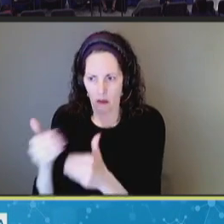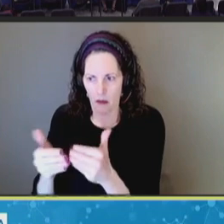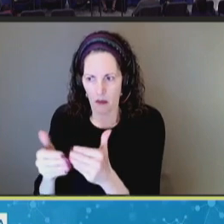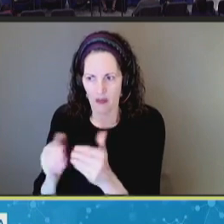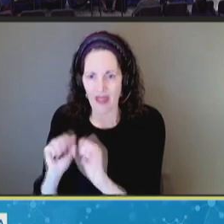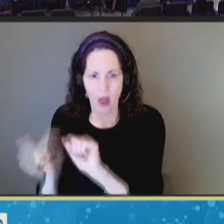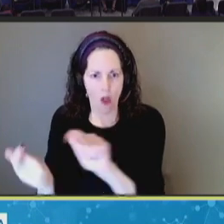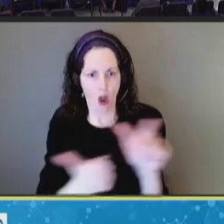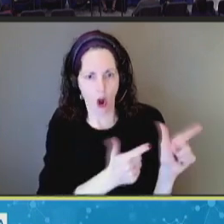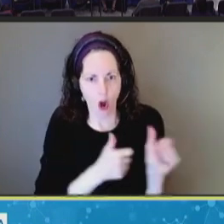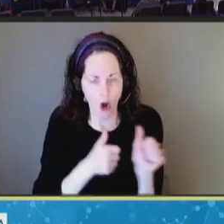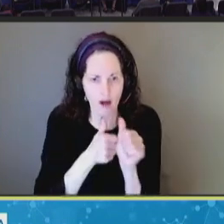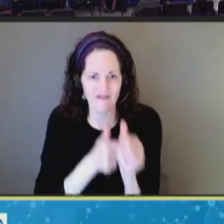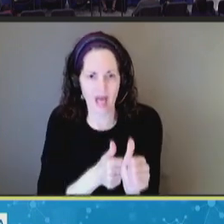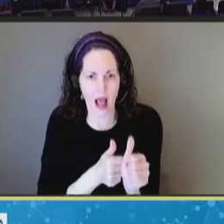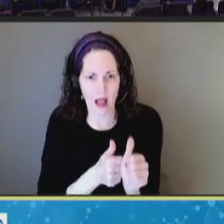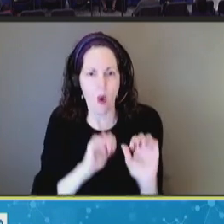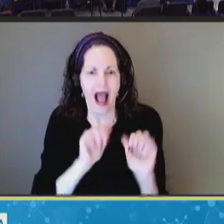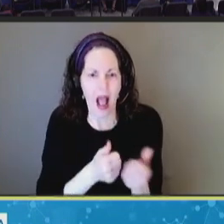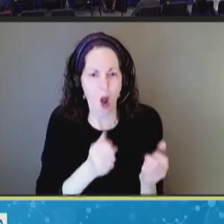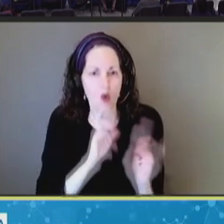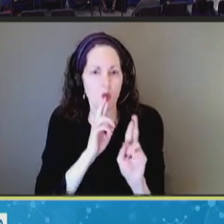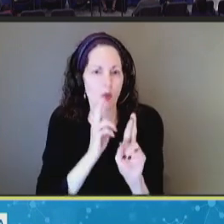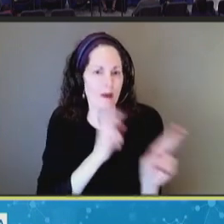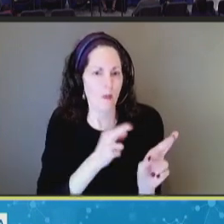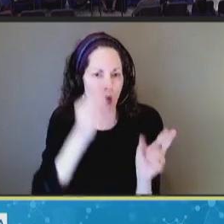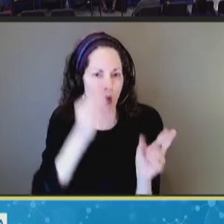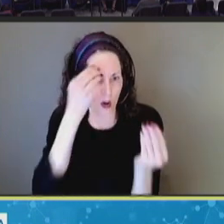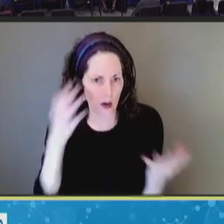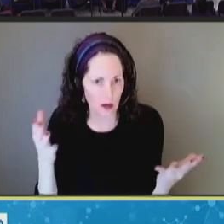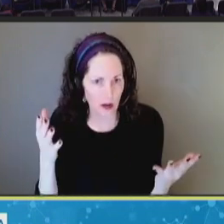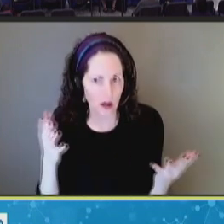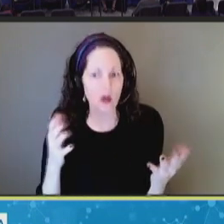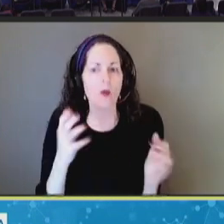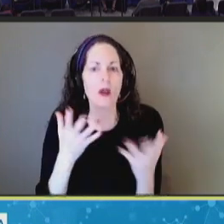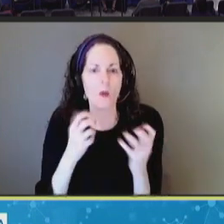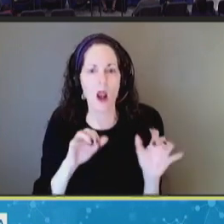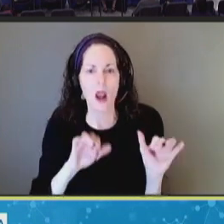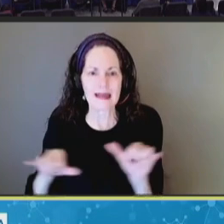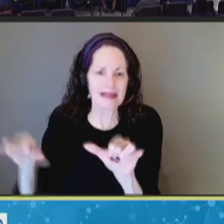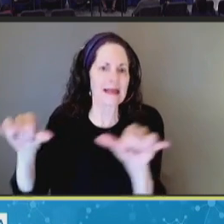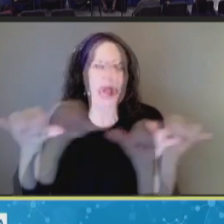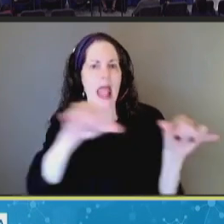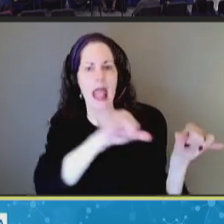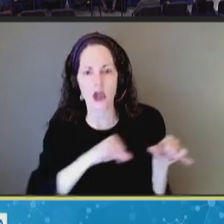provides the standardization for how our studies will be performed.